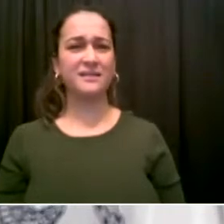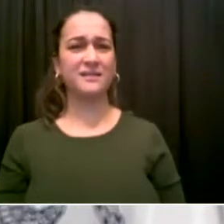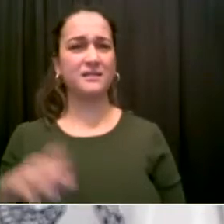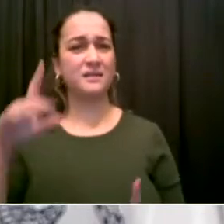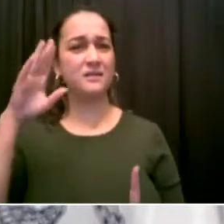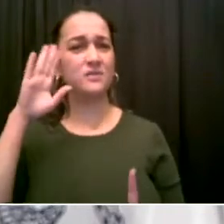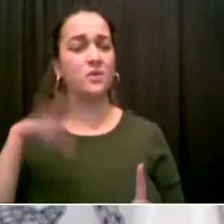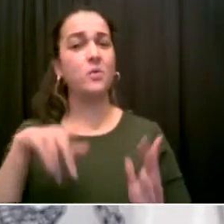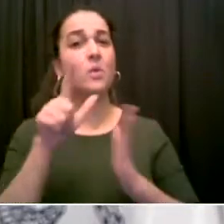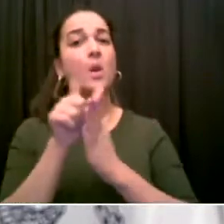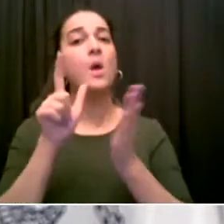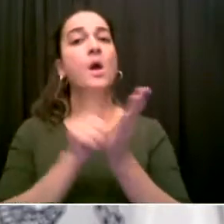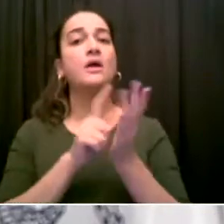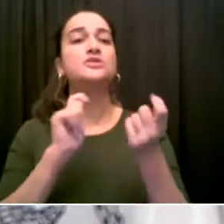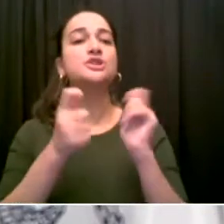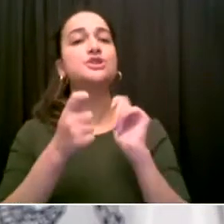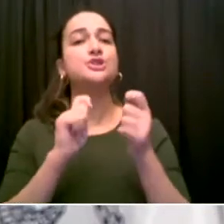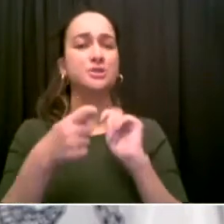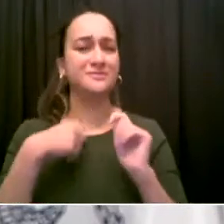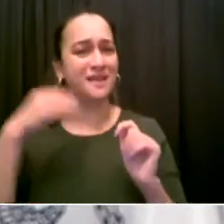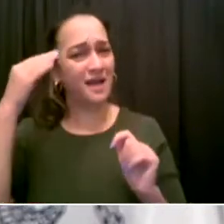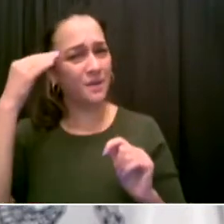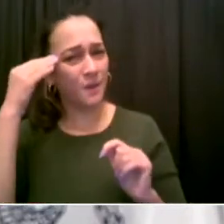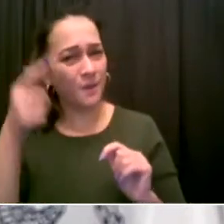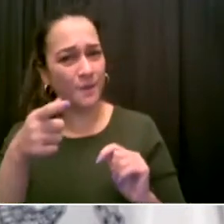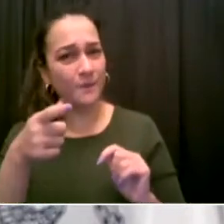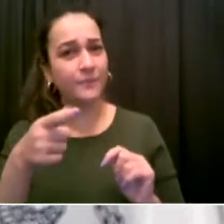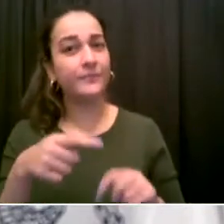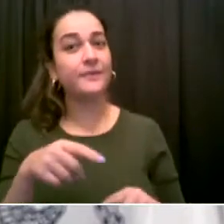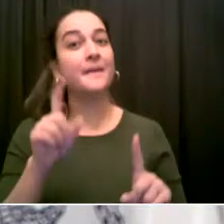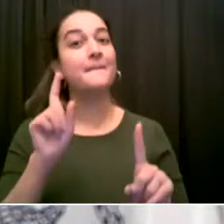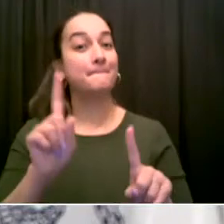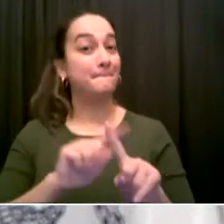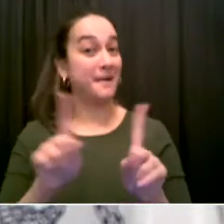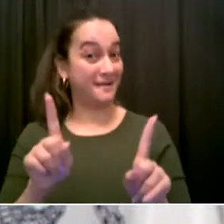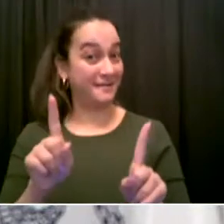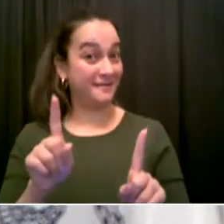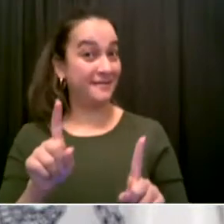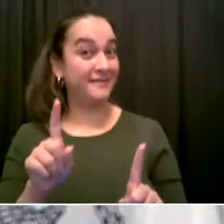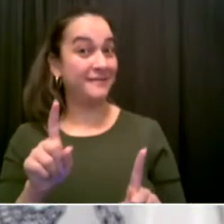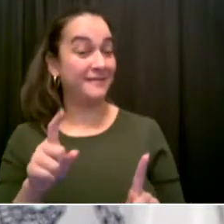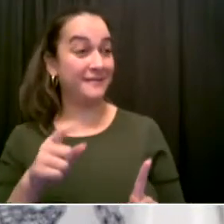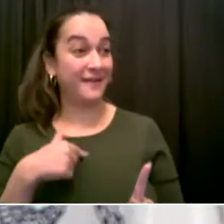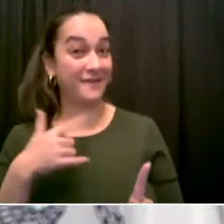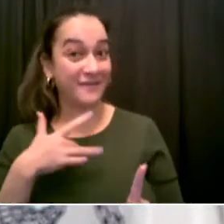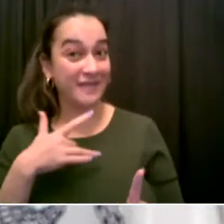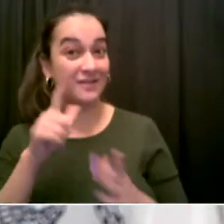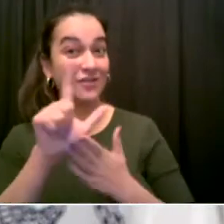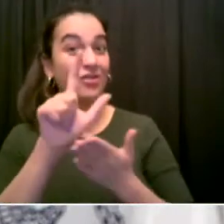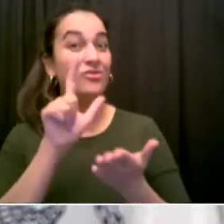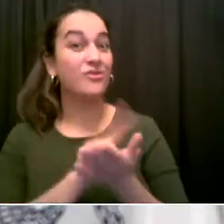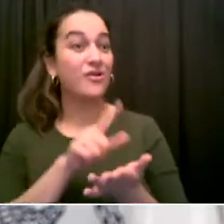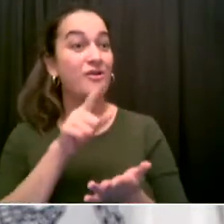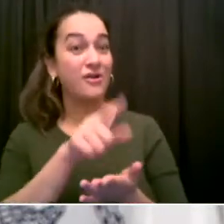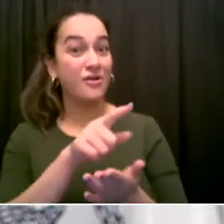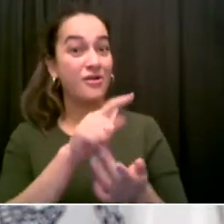NOT BE BLAMED FOR THE VIOLENCE AND THAT THE LAWS HAVE BEEN